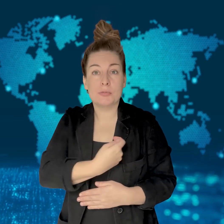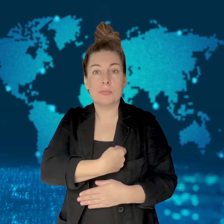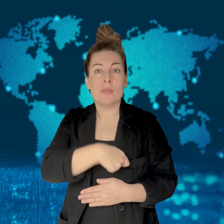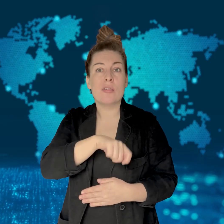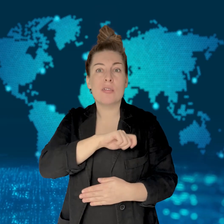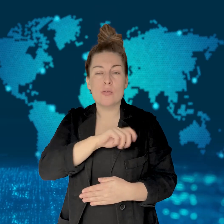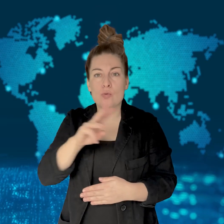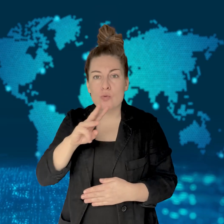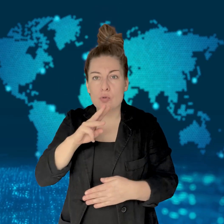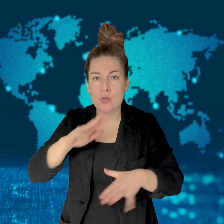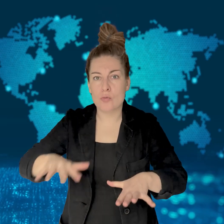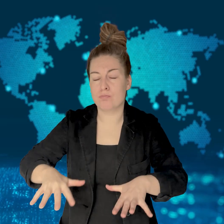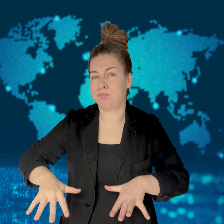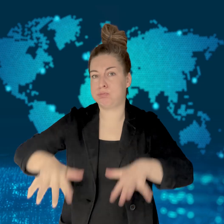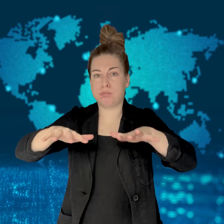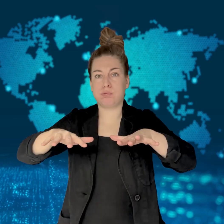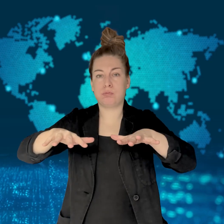Huge floods